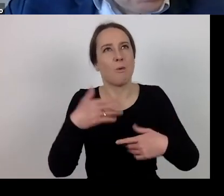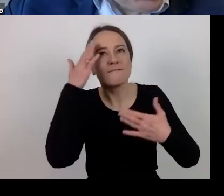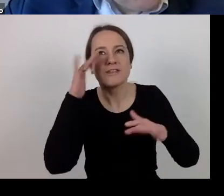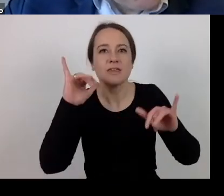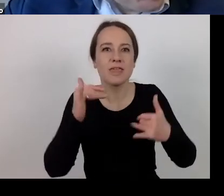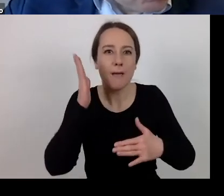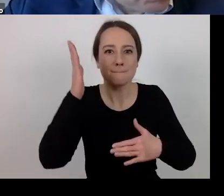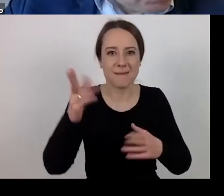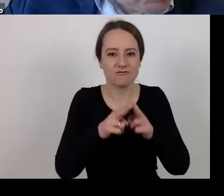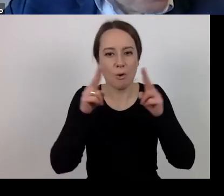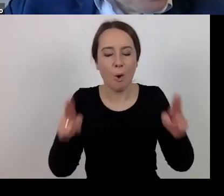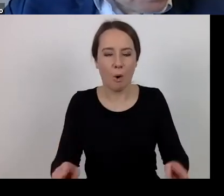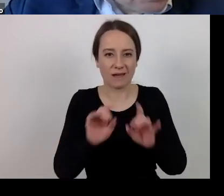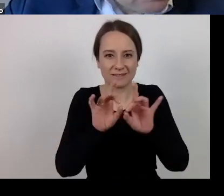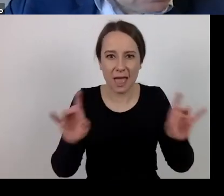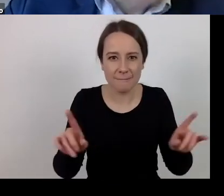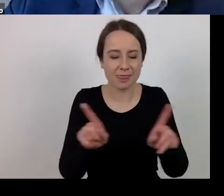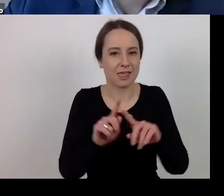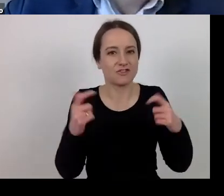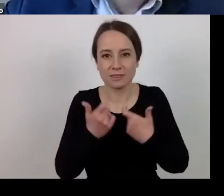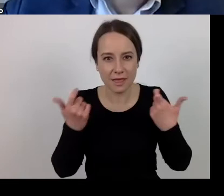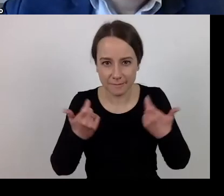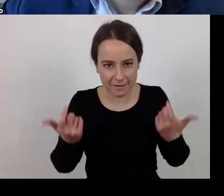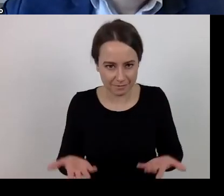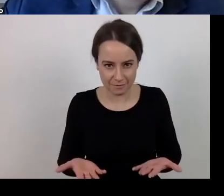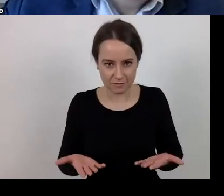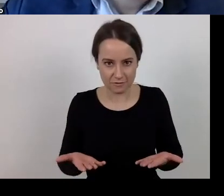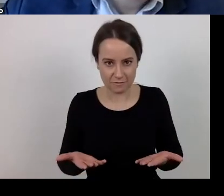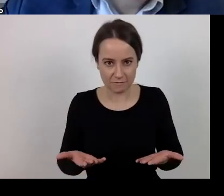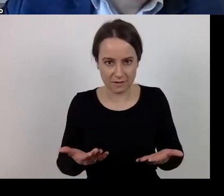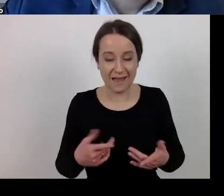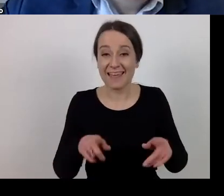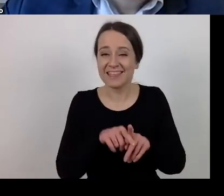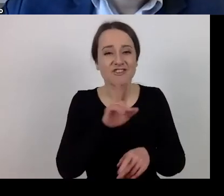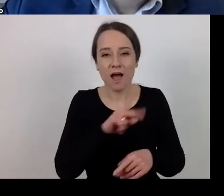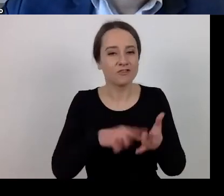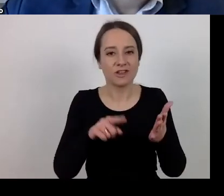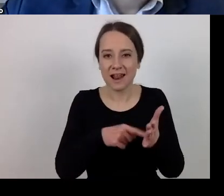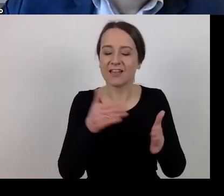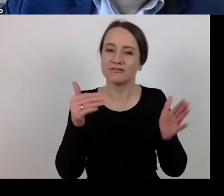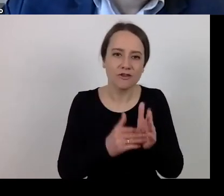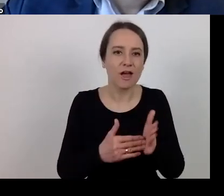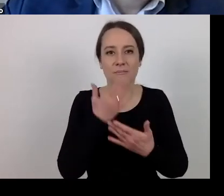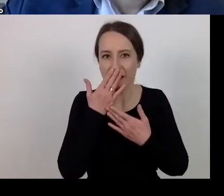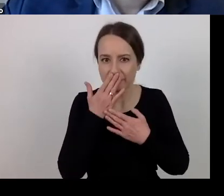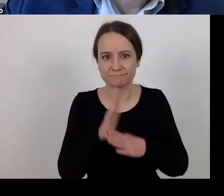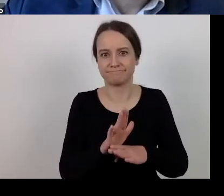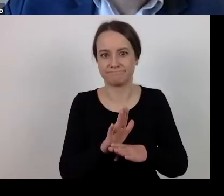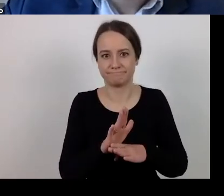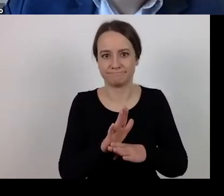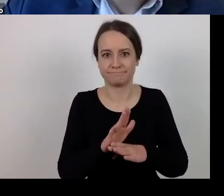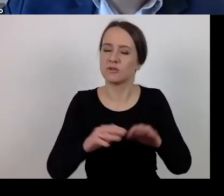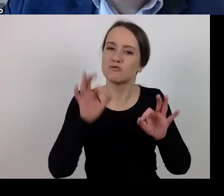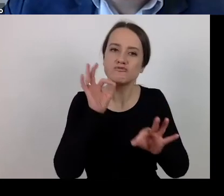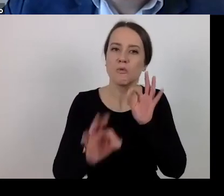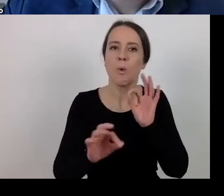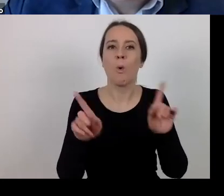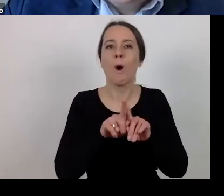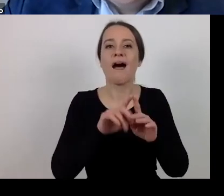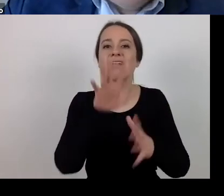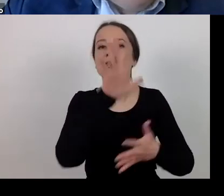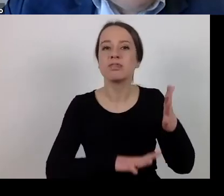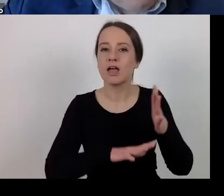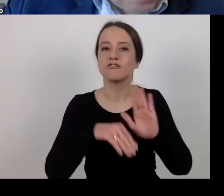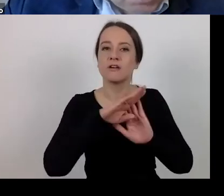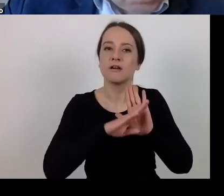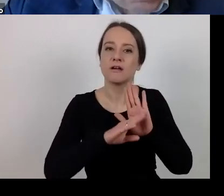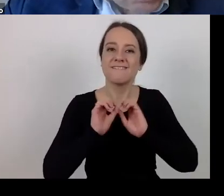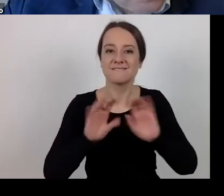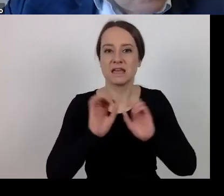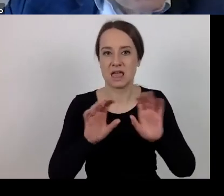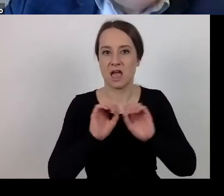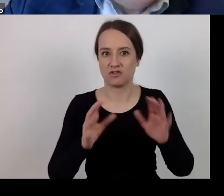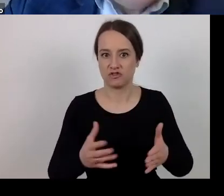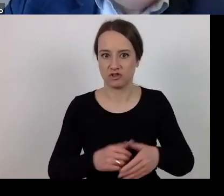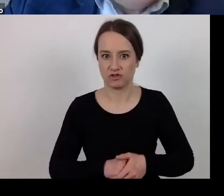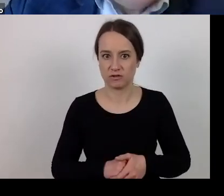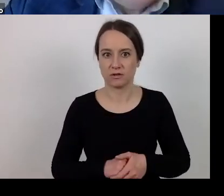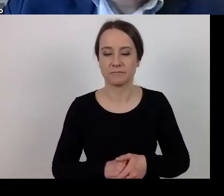It must be justified in writing in the core part of the document.